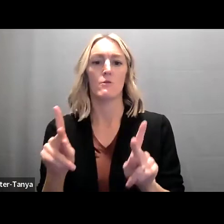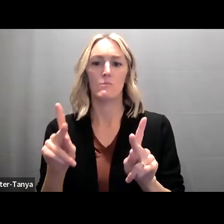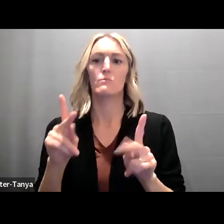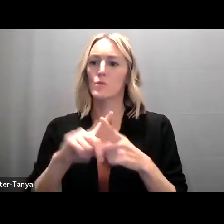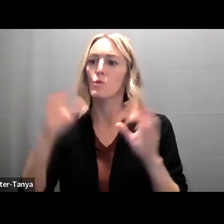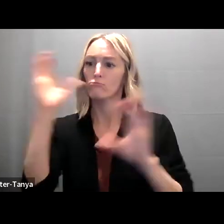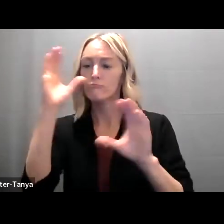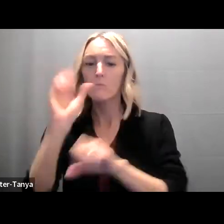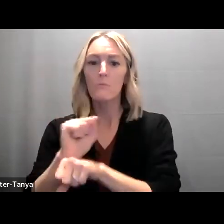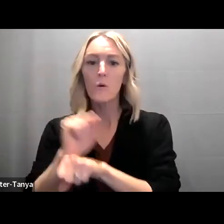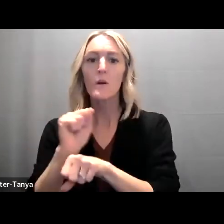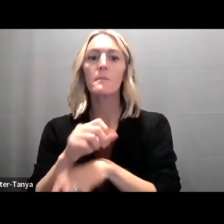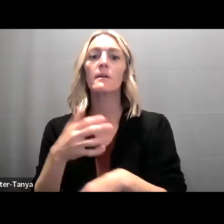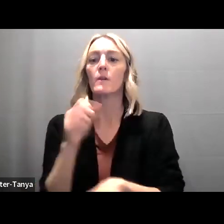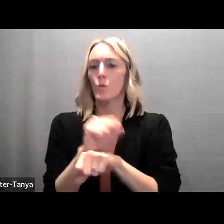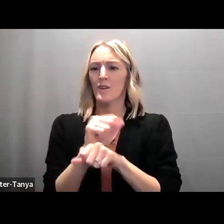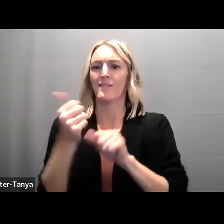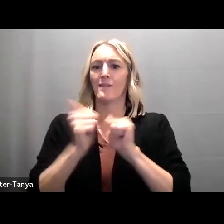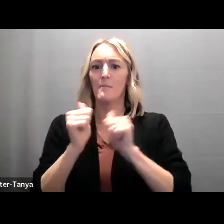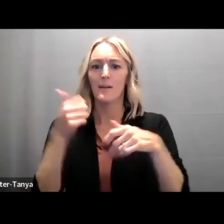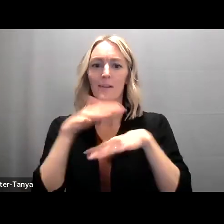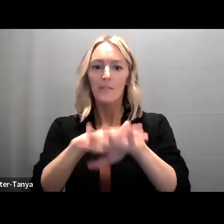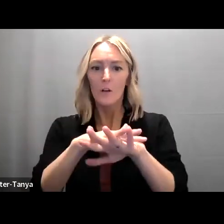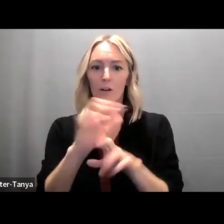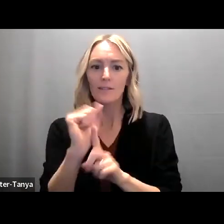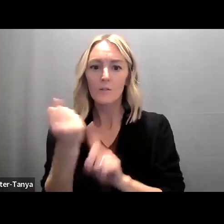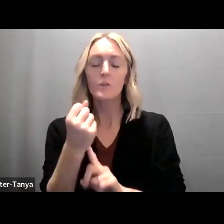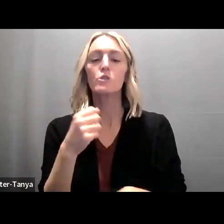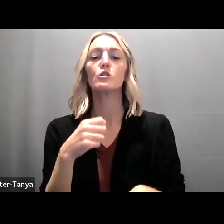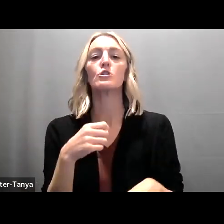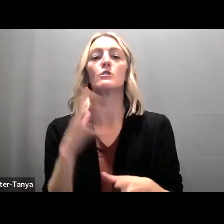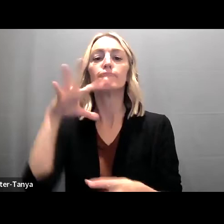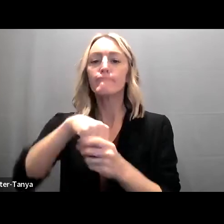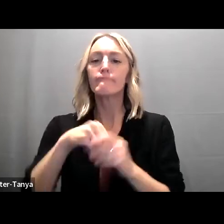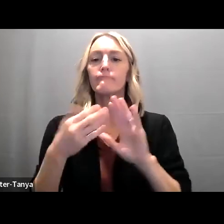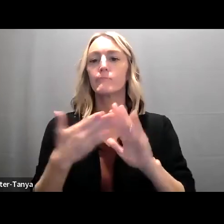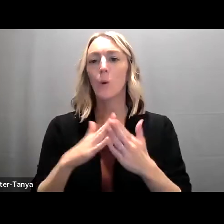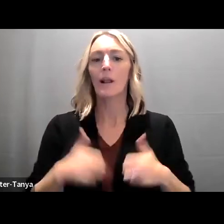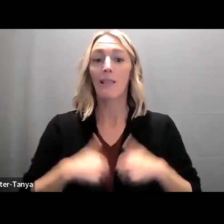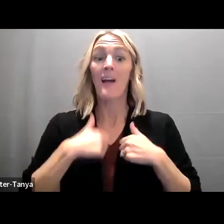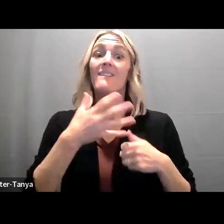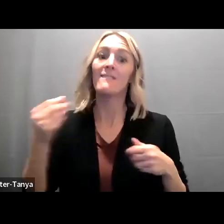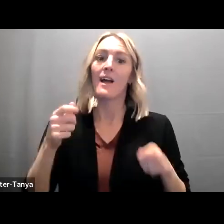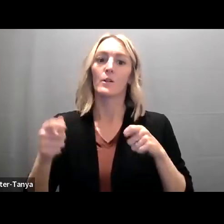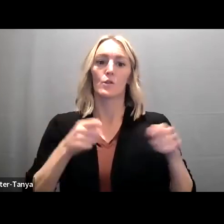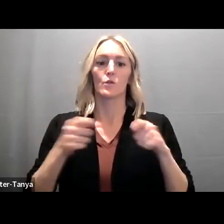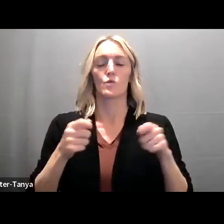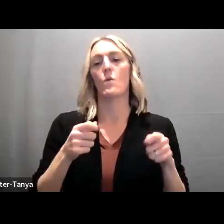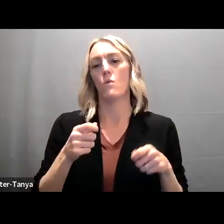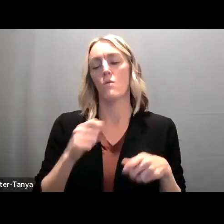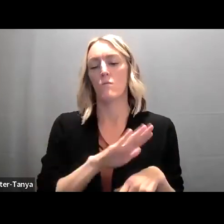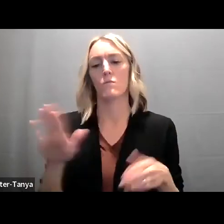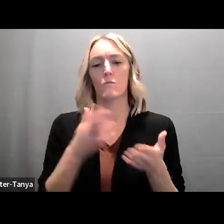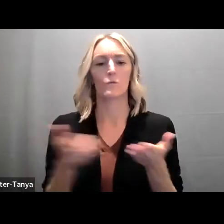working competitive integrated settings, engage in community life and control your own resources.